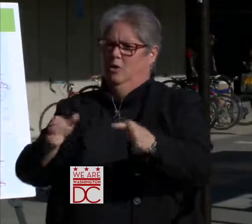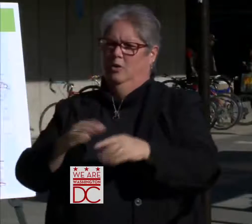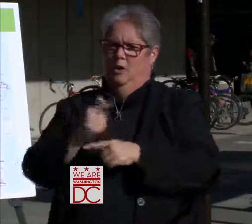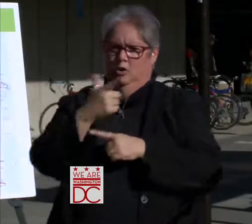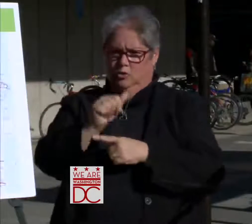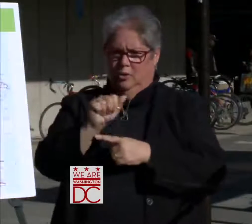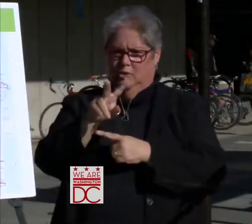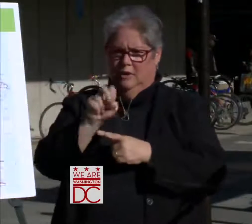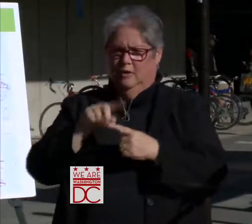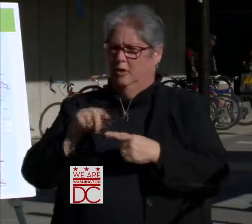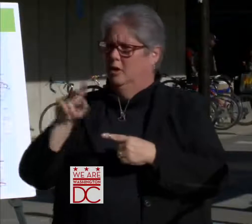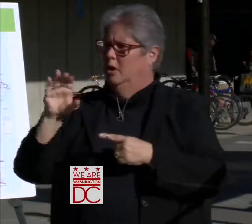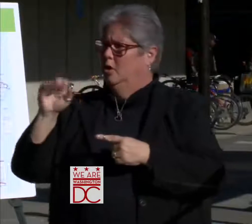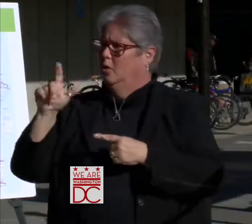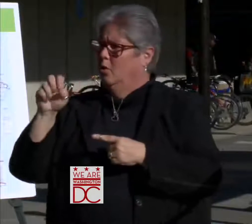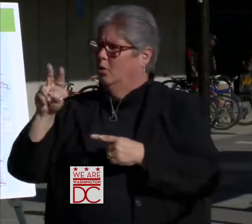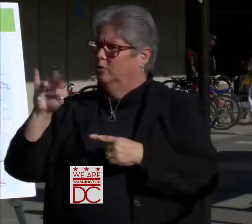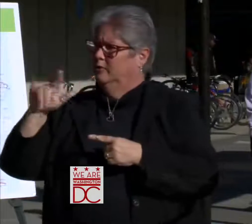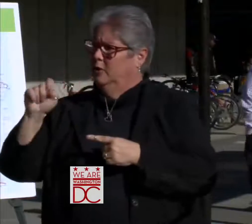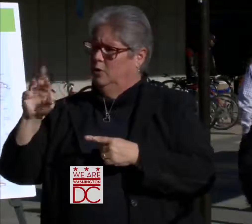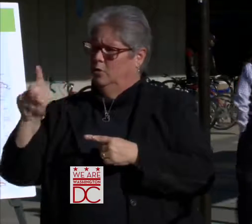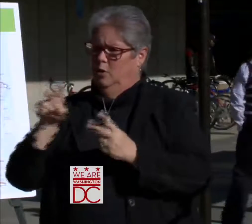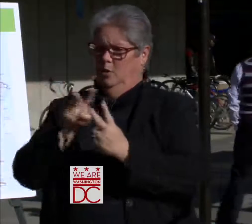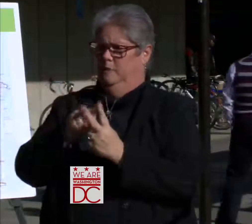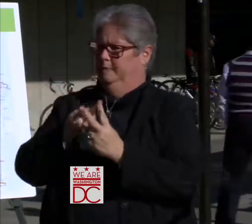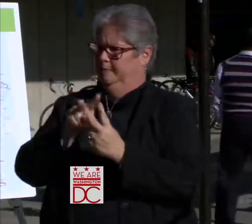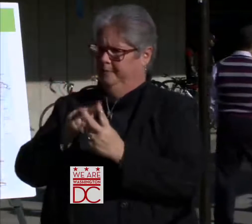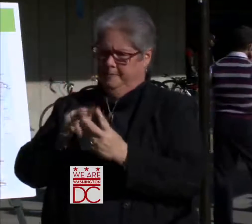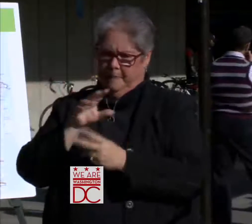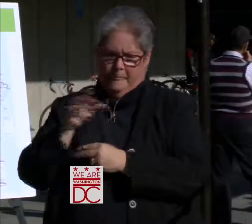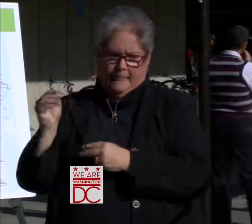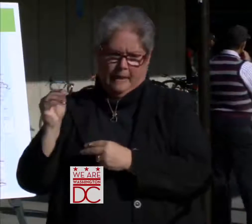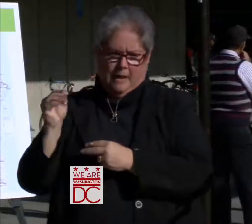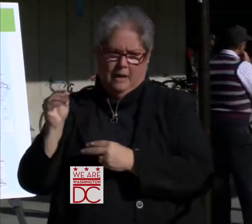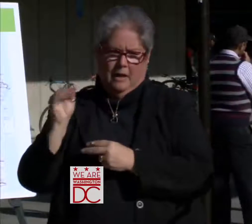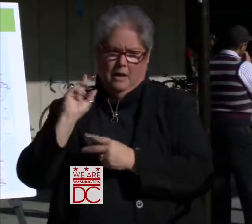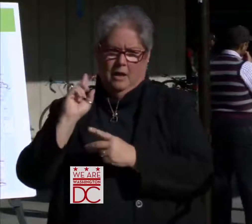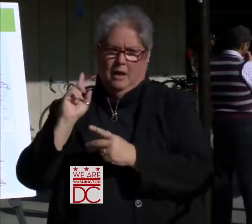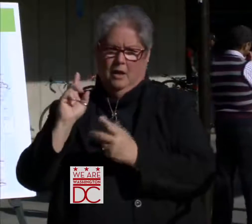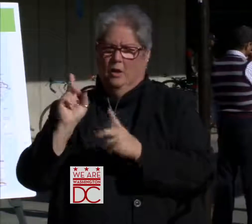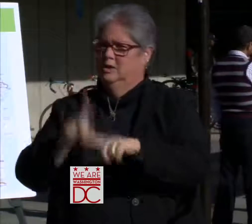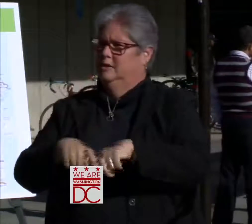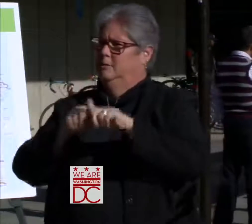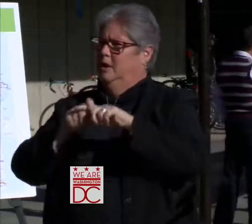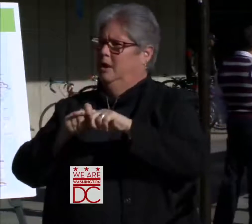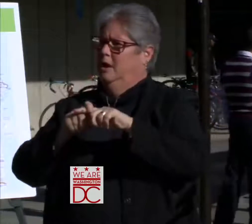AVENUE AND GEORGIA ROAD AND WE SUSPEND ALL SURFACING AND